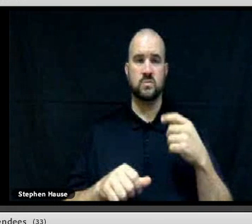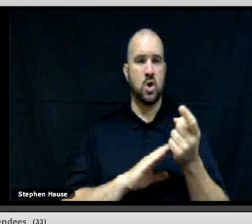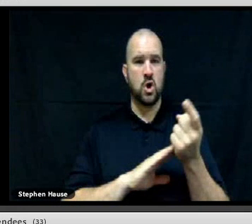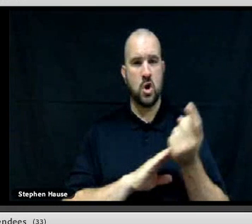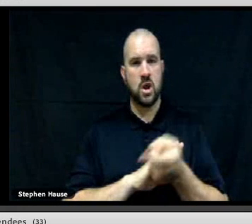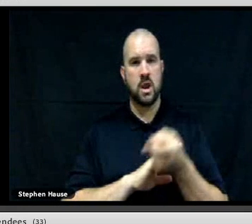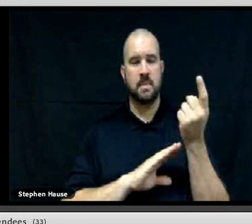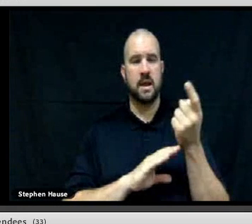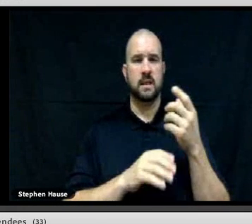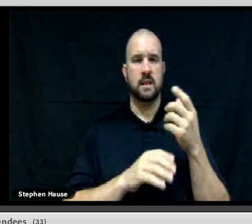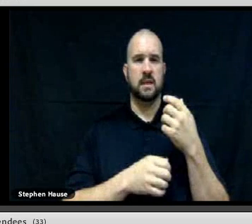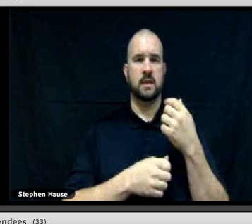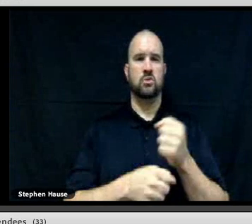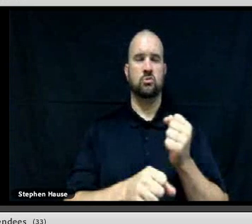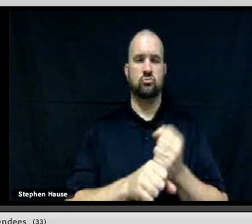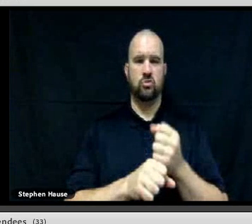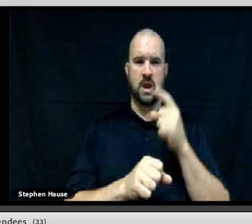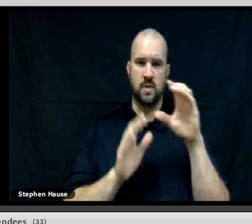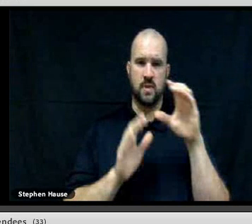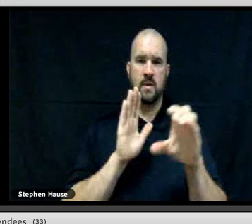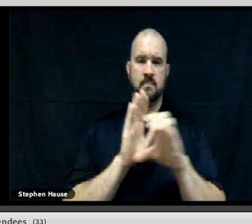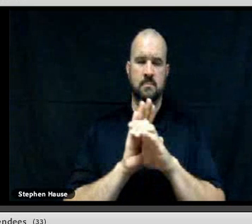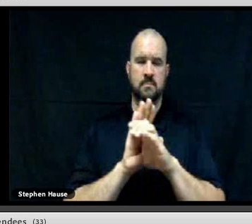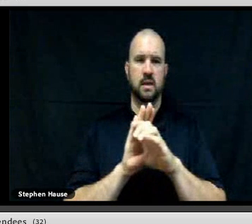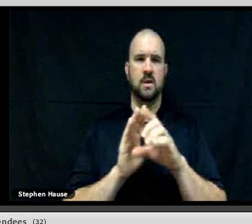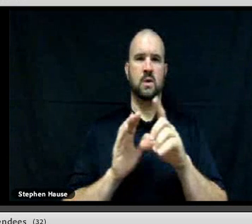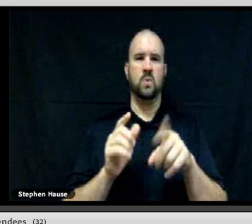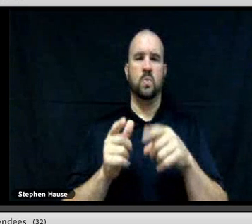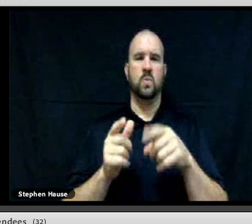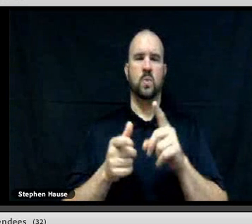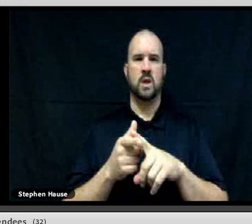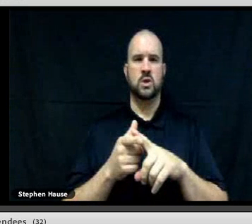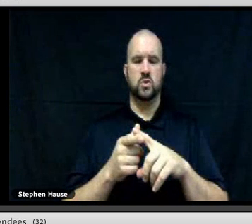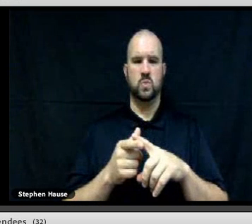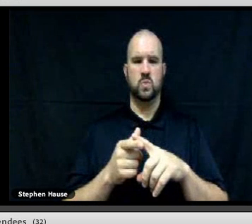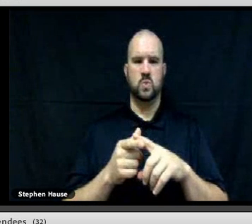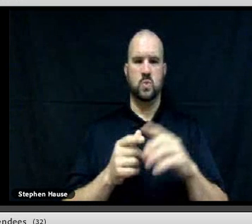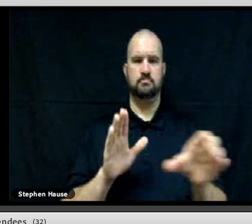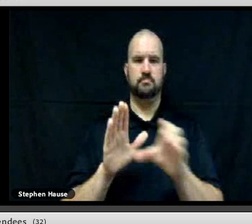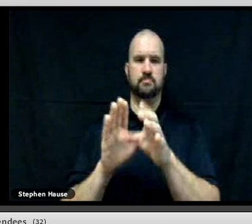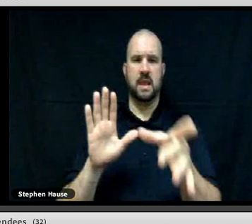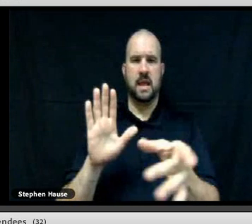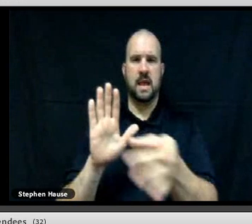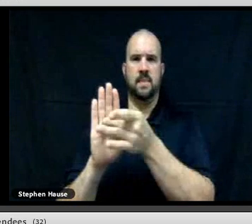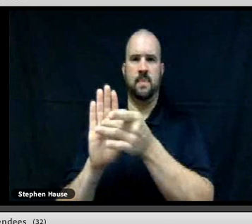Um, so, uh, we're not applying limitations for that, because different systems